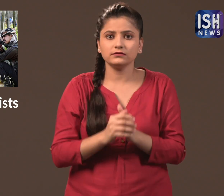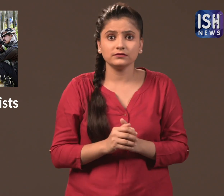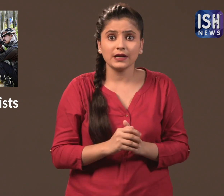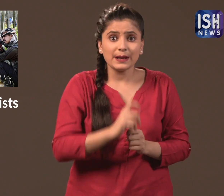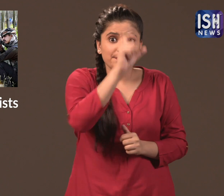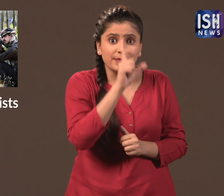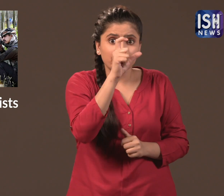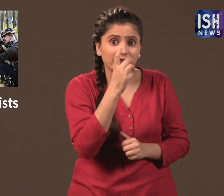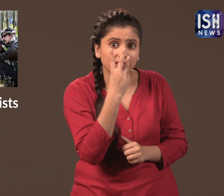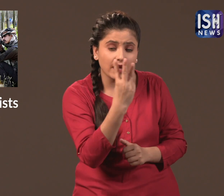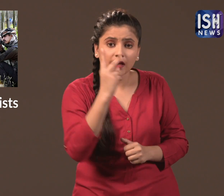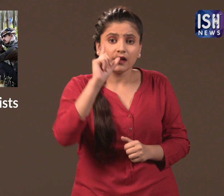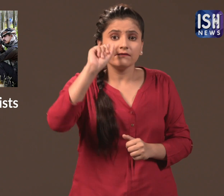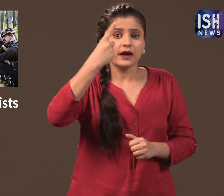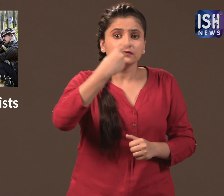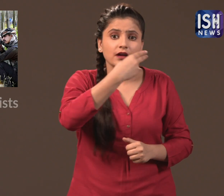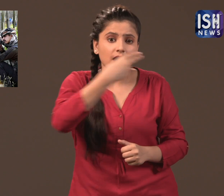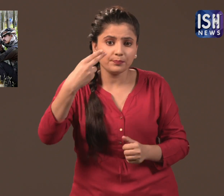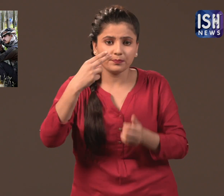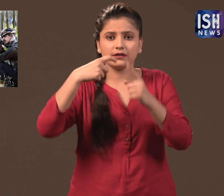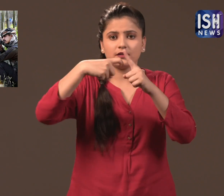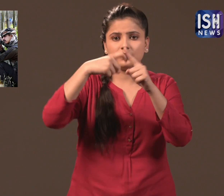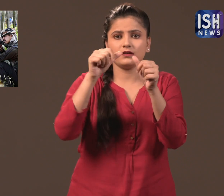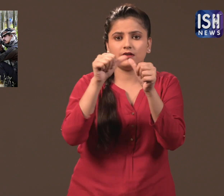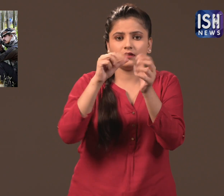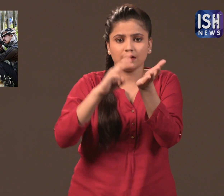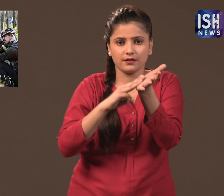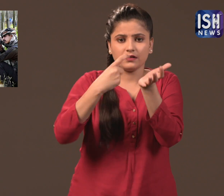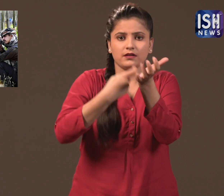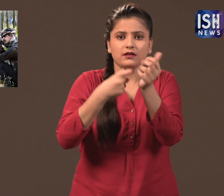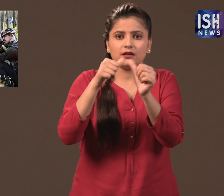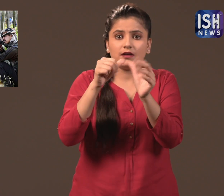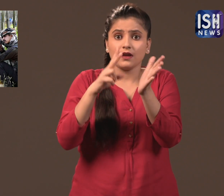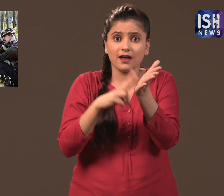Out of the three terrorists, one was Kamran.